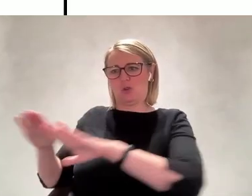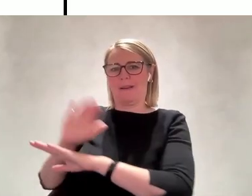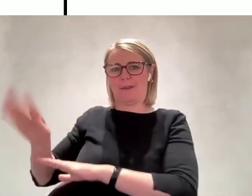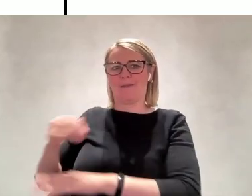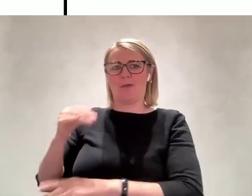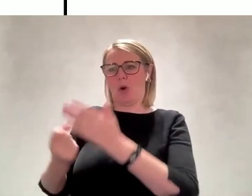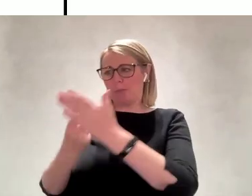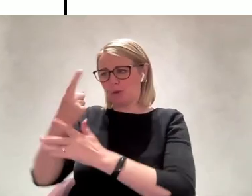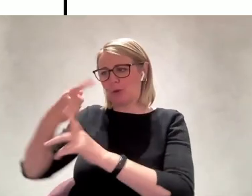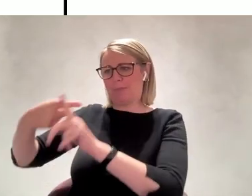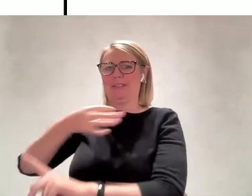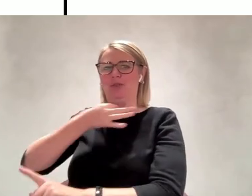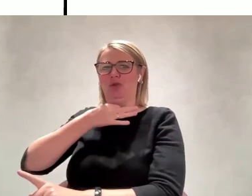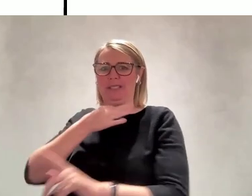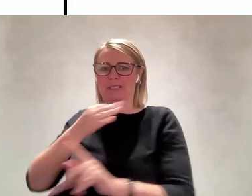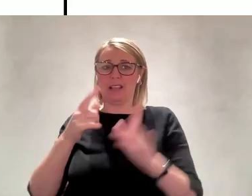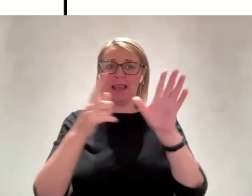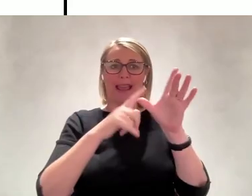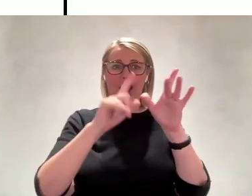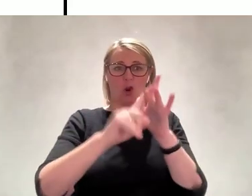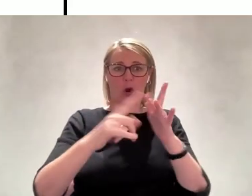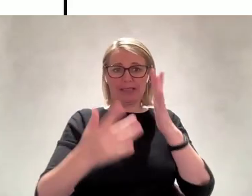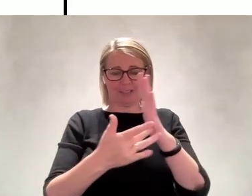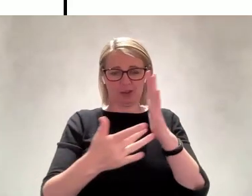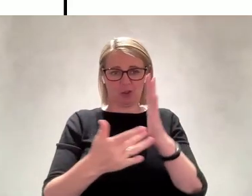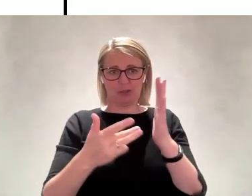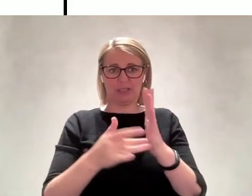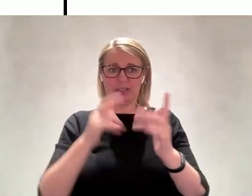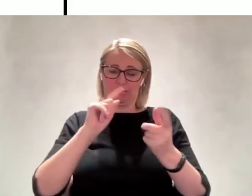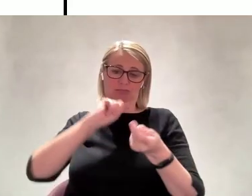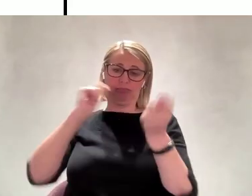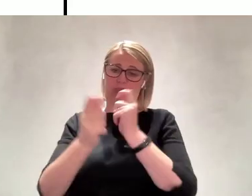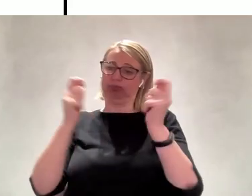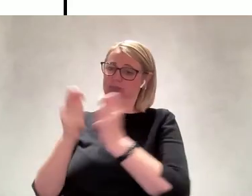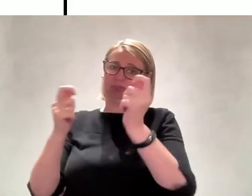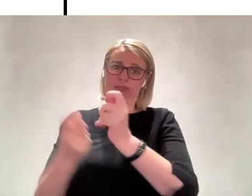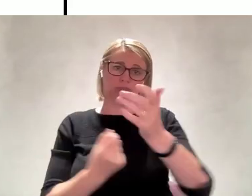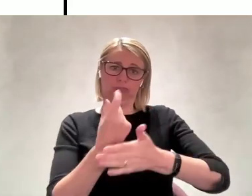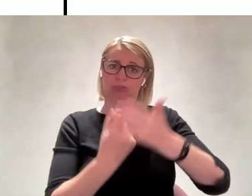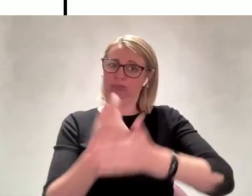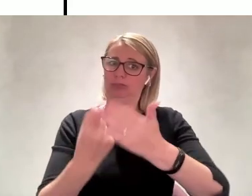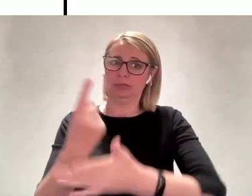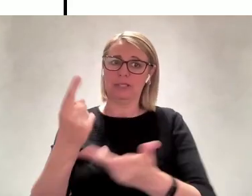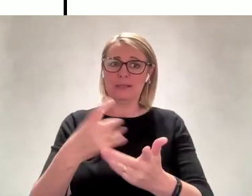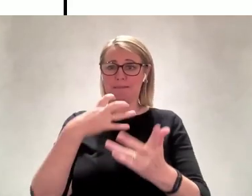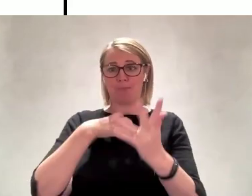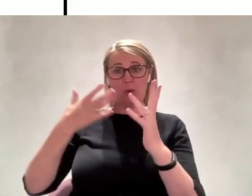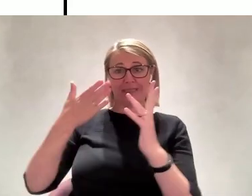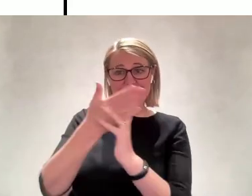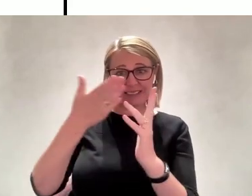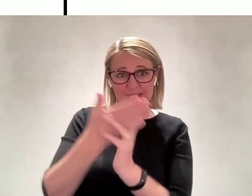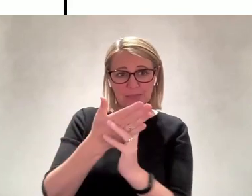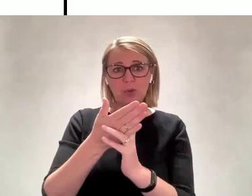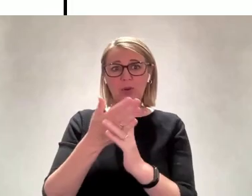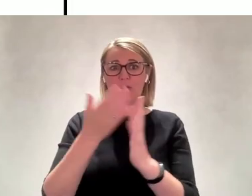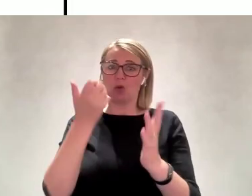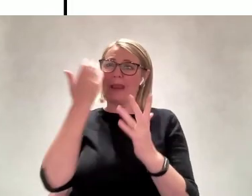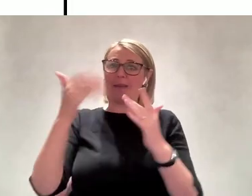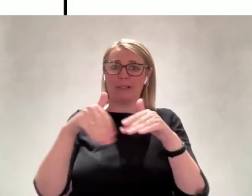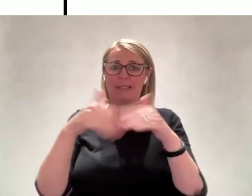and risks. But AI technology is evolving quickly. It's becoming more accessible through everyday